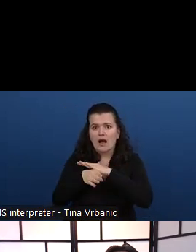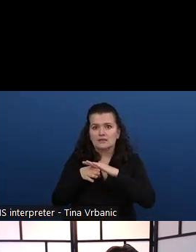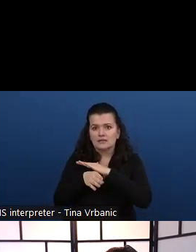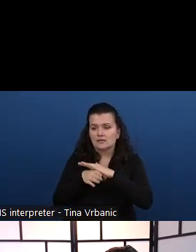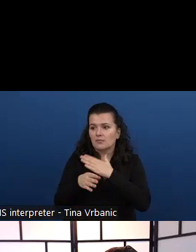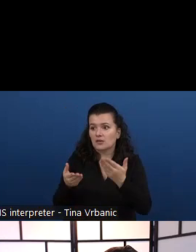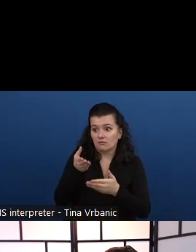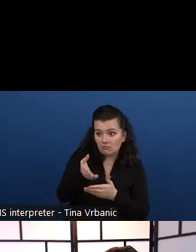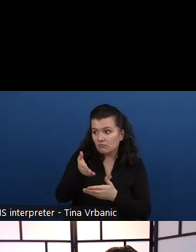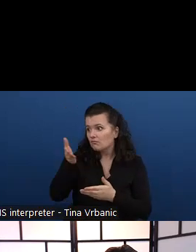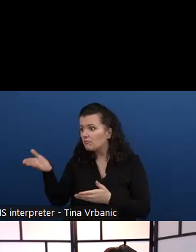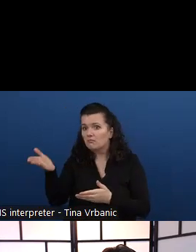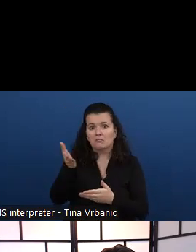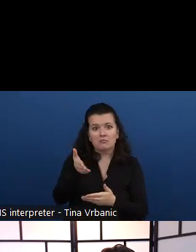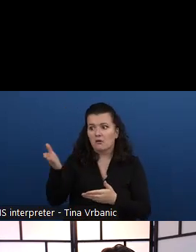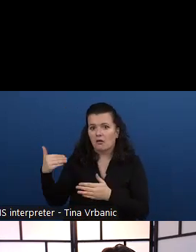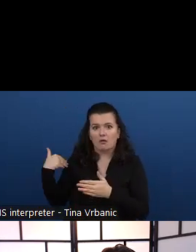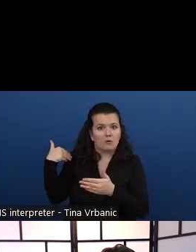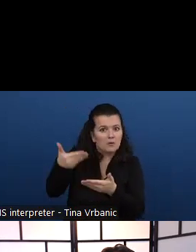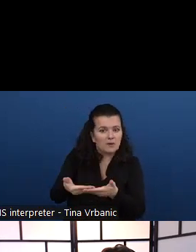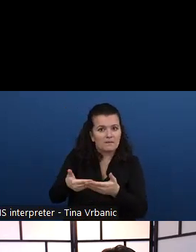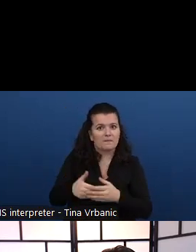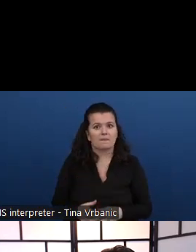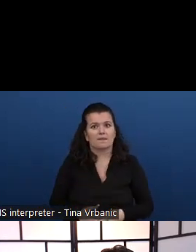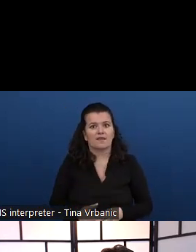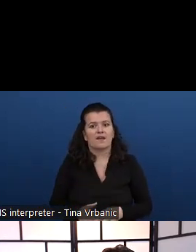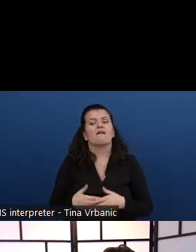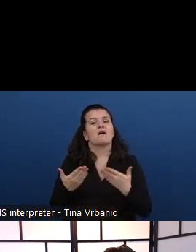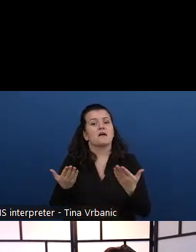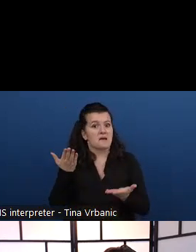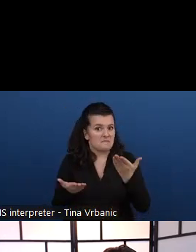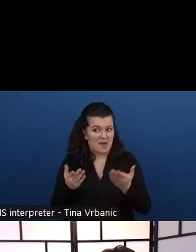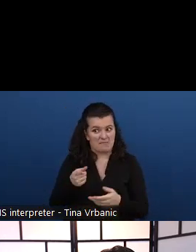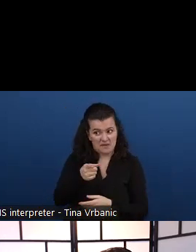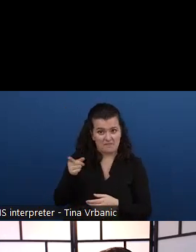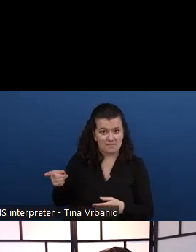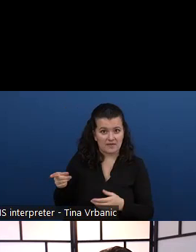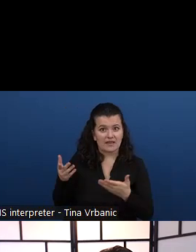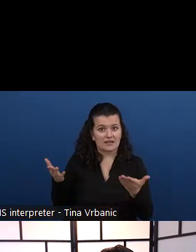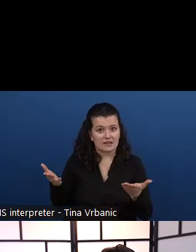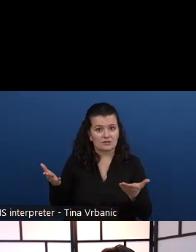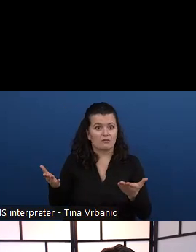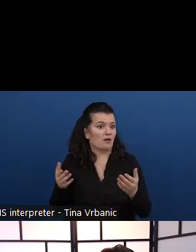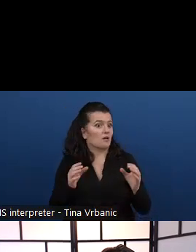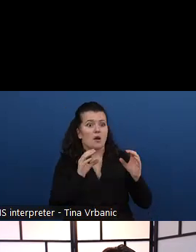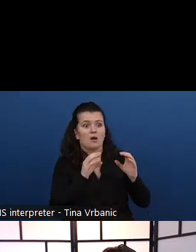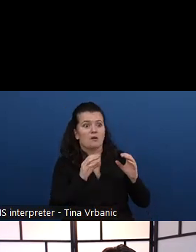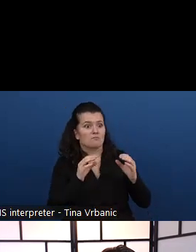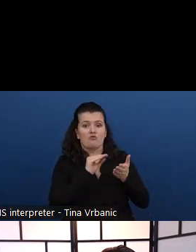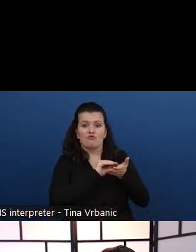Maybe that's a clue to why we don't have a report because we don't have the any means